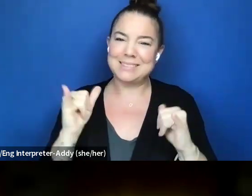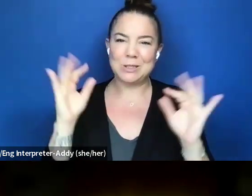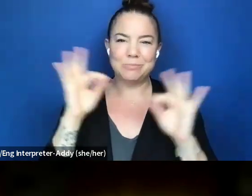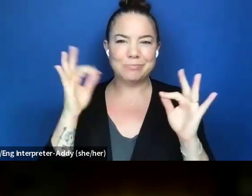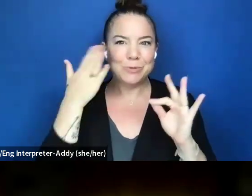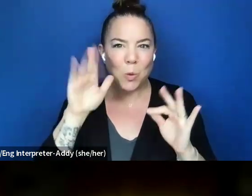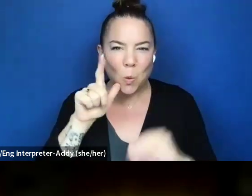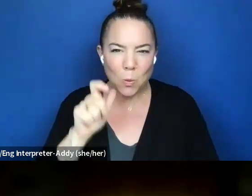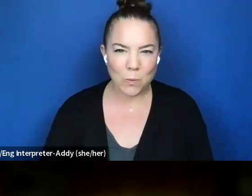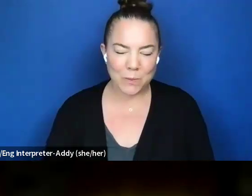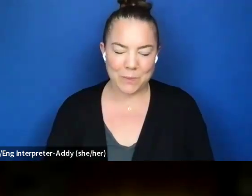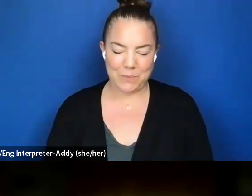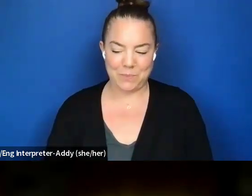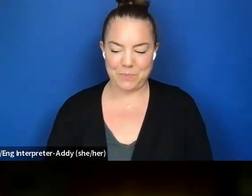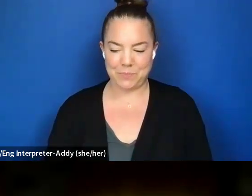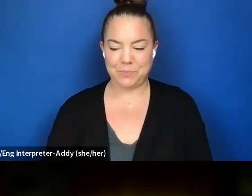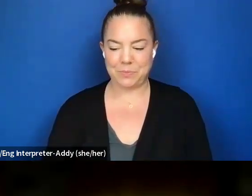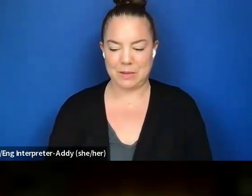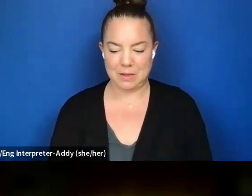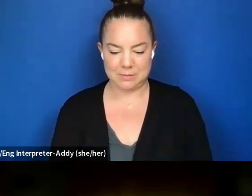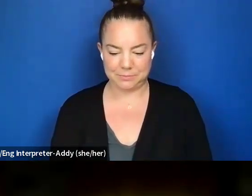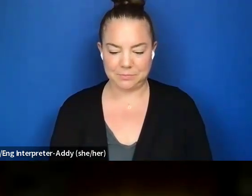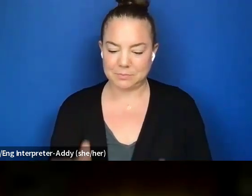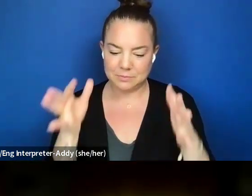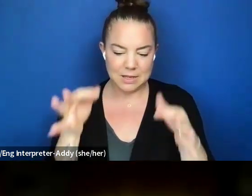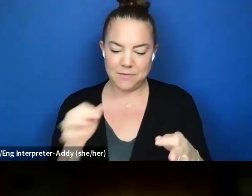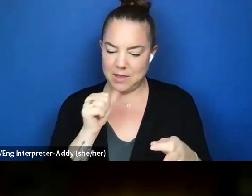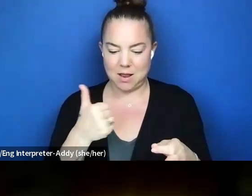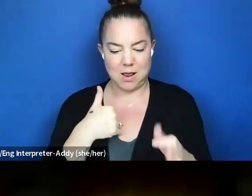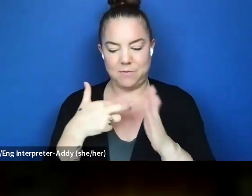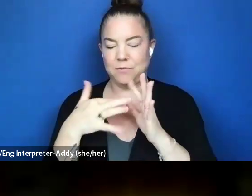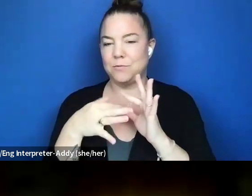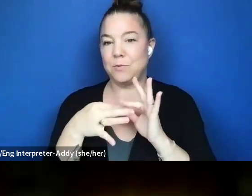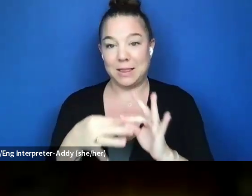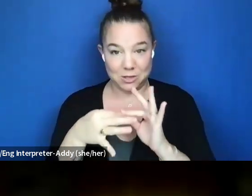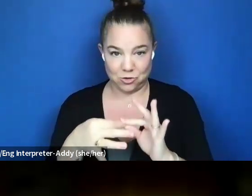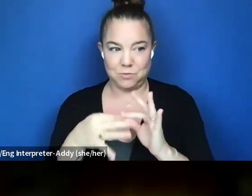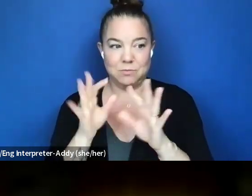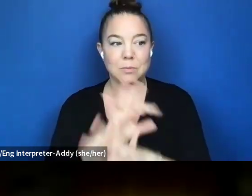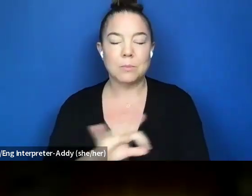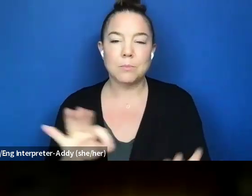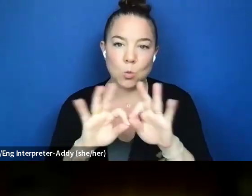Brooke Wilson (she/her): And they definitely don't have a relationship with them. And so it's developing those relationships. And